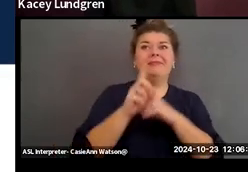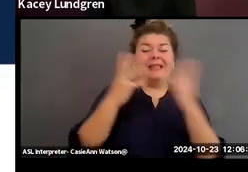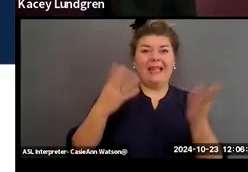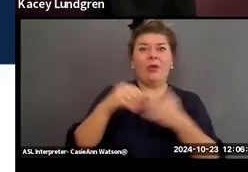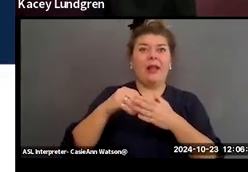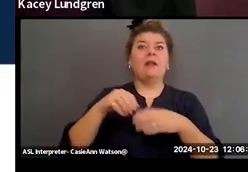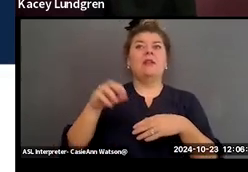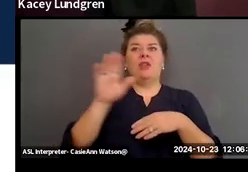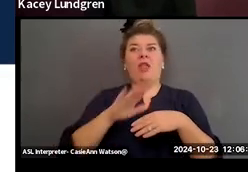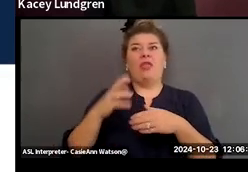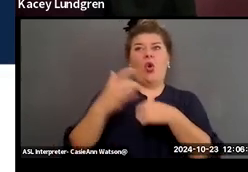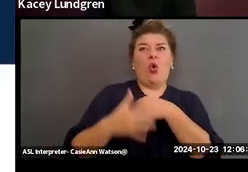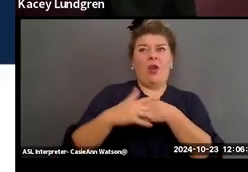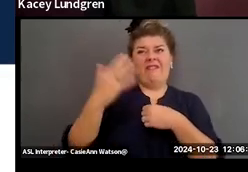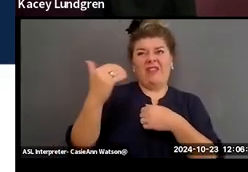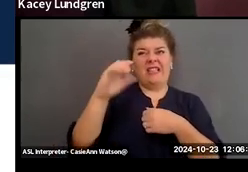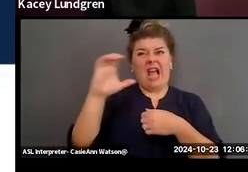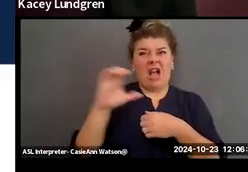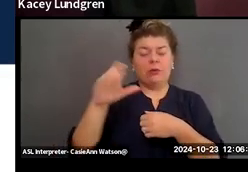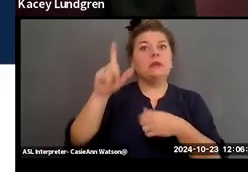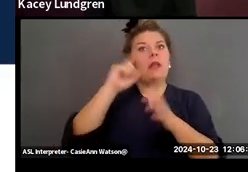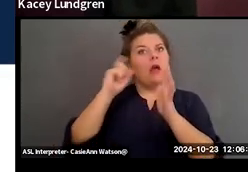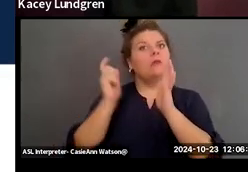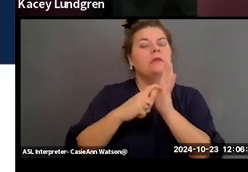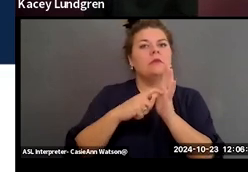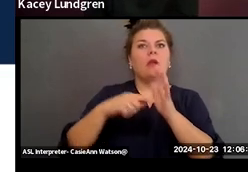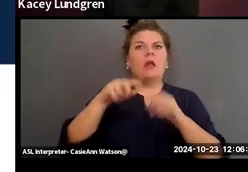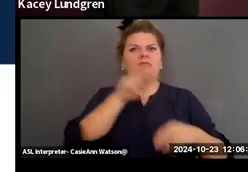they both noted that the Native Americans they encountered used sign language.